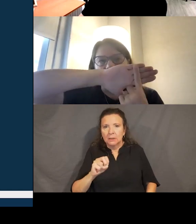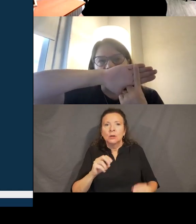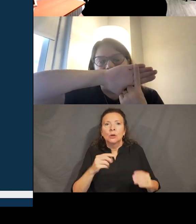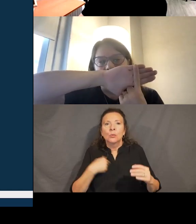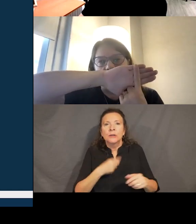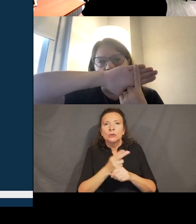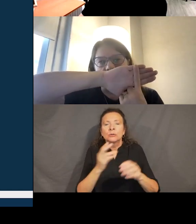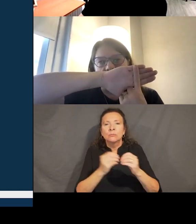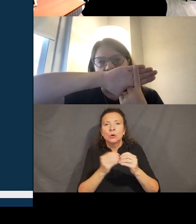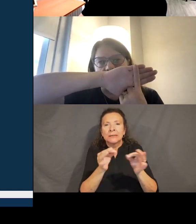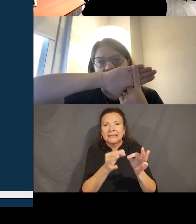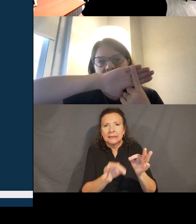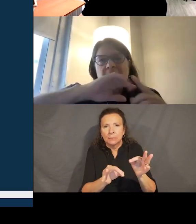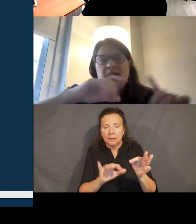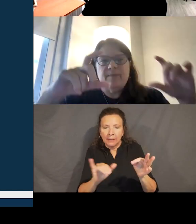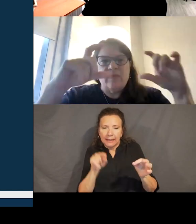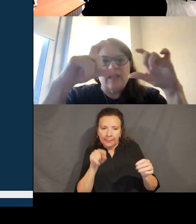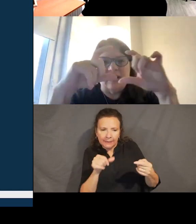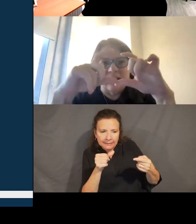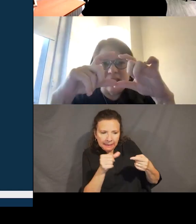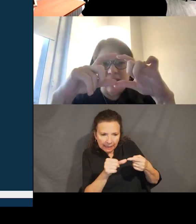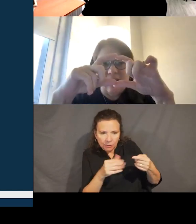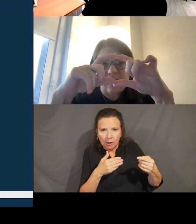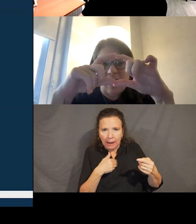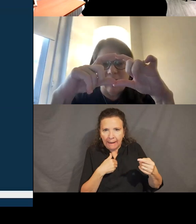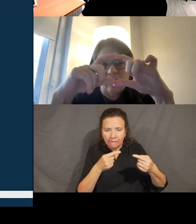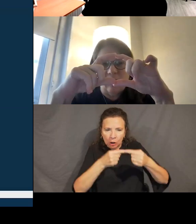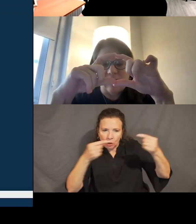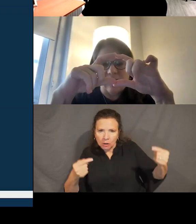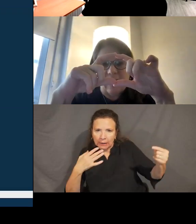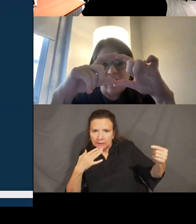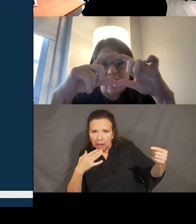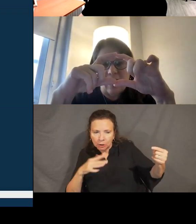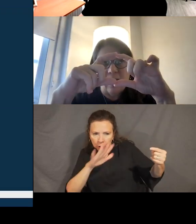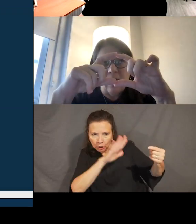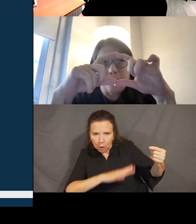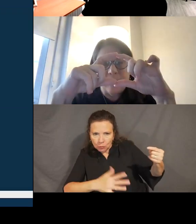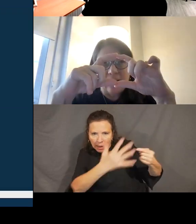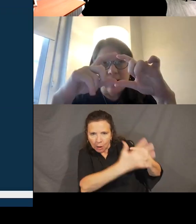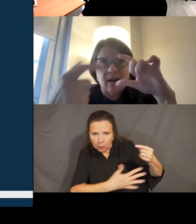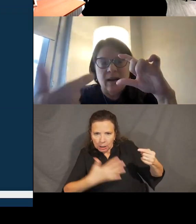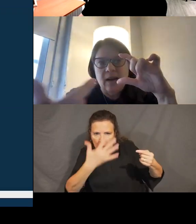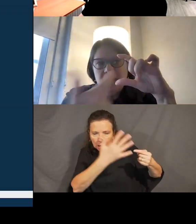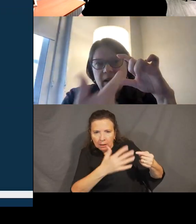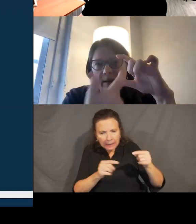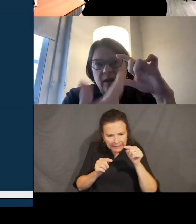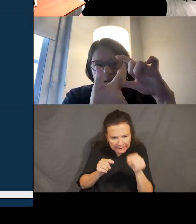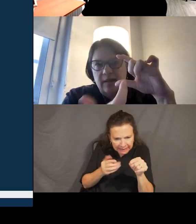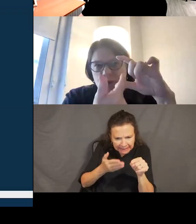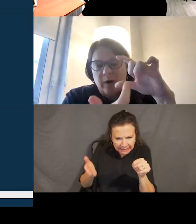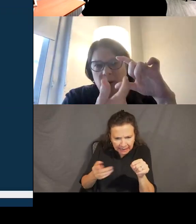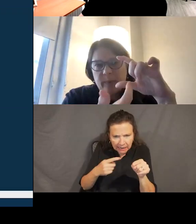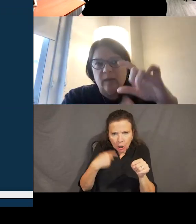this background around it? Does this thing that looks like a button, is it triggerable,